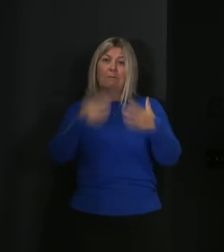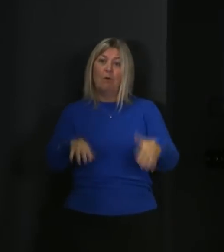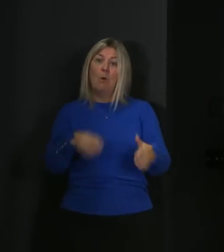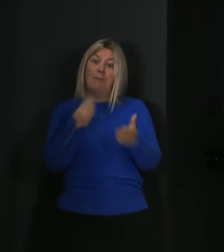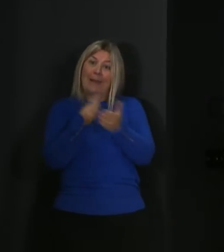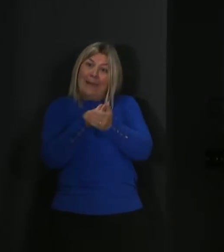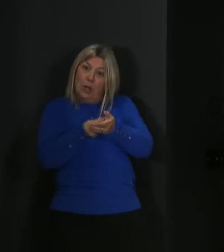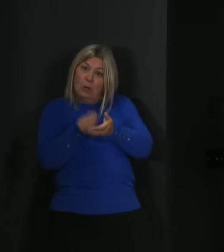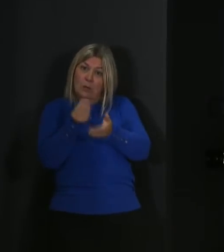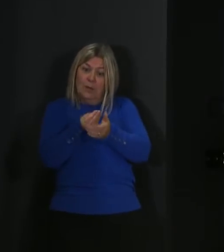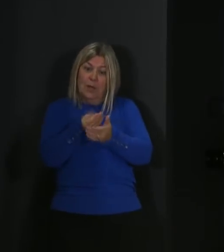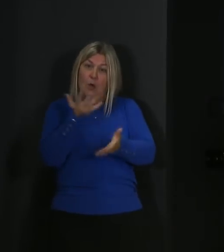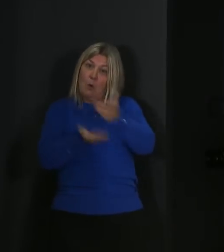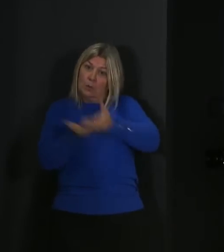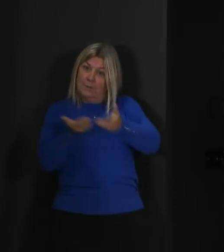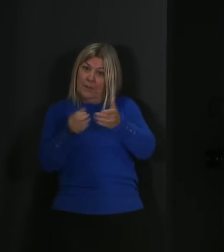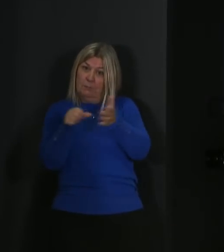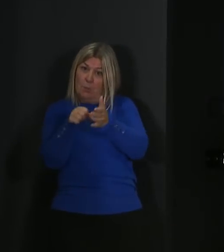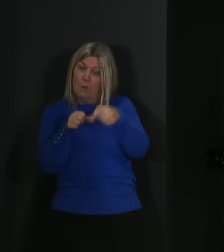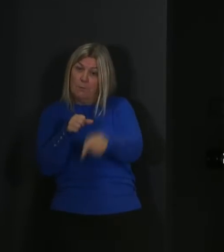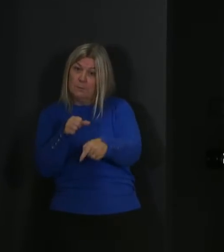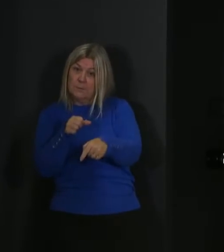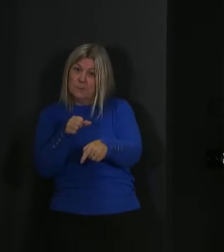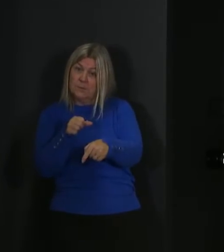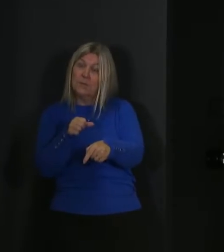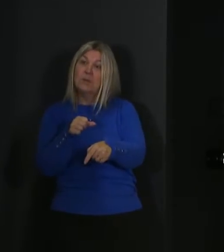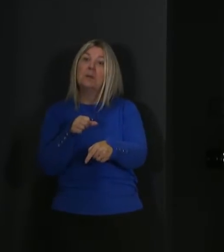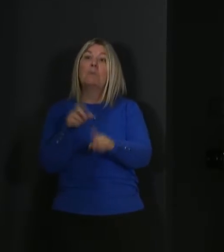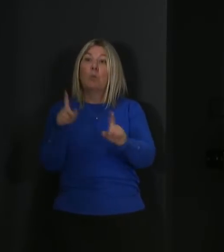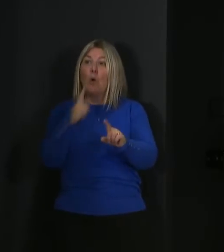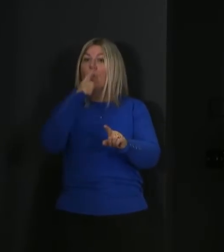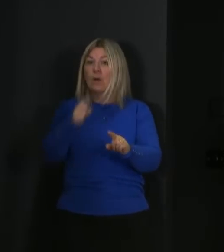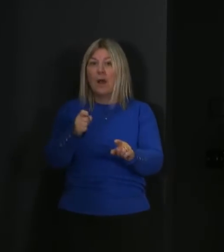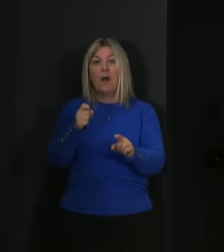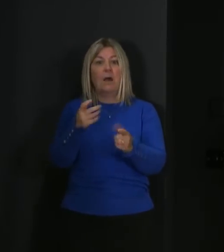that we can deliver through our powers in the Scottish Government, and that we're taking those